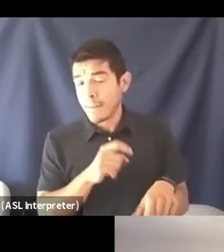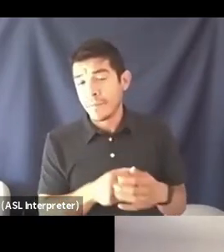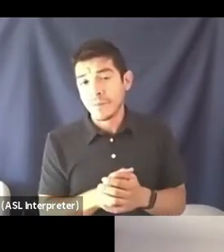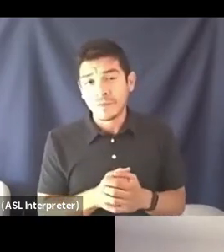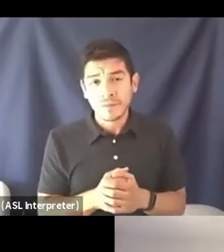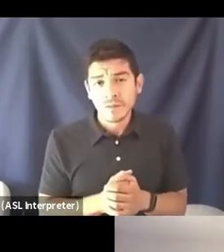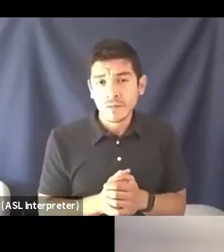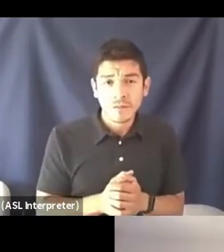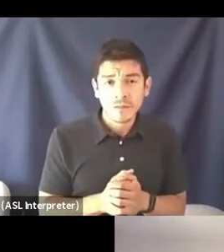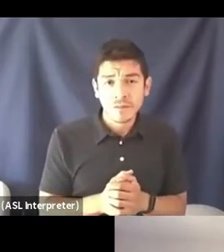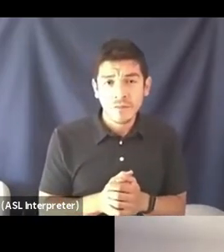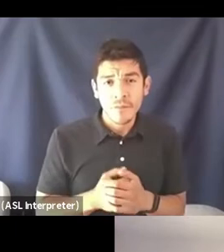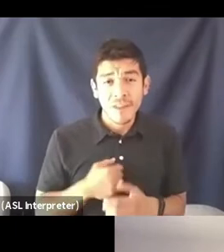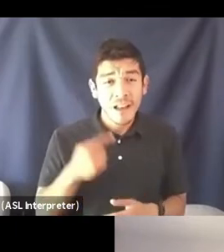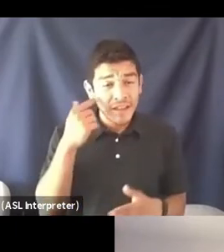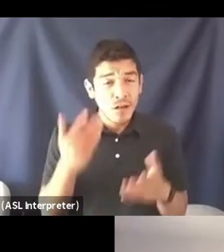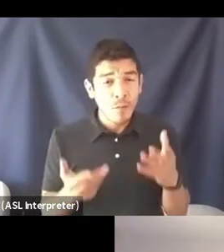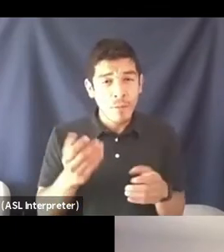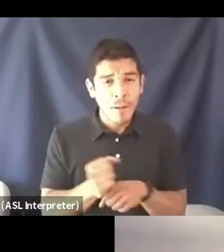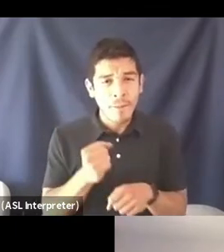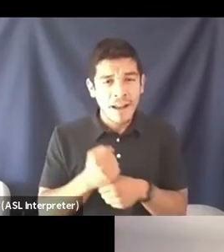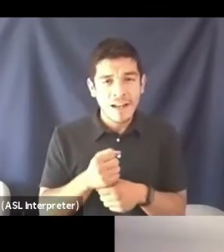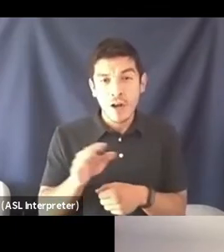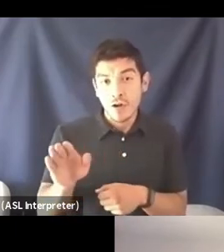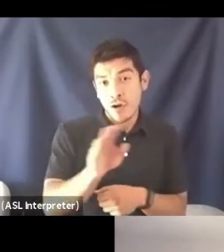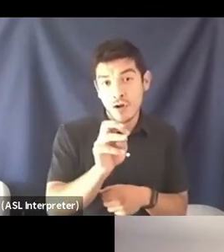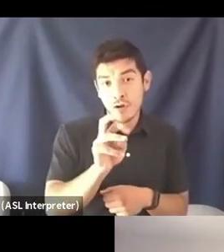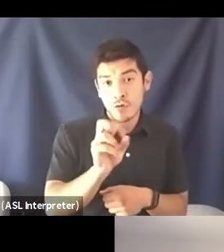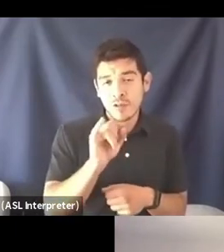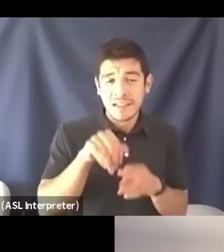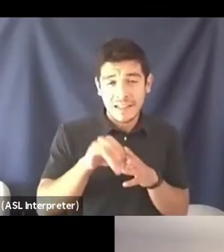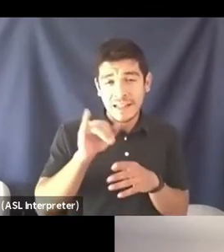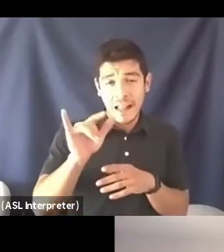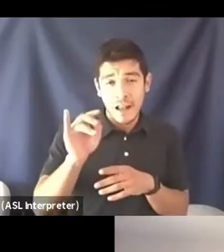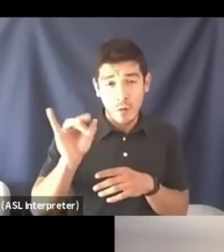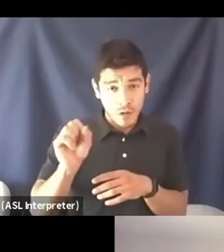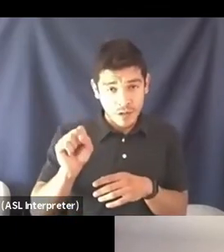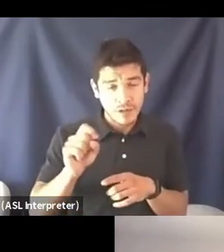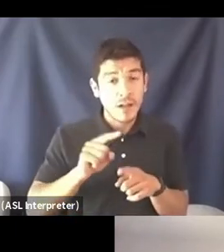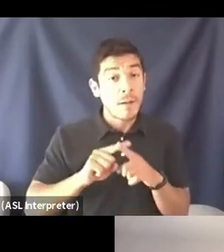And I think it probably made Illinois news. I mean, it made nationwide news. But at what point,